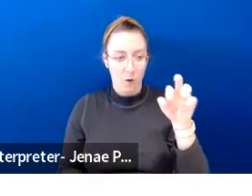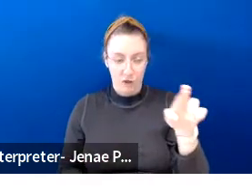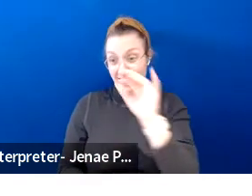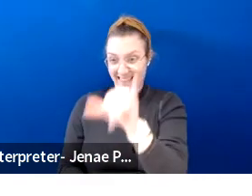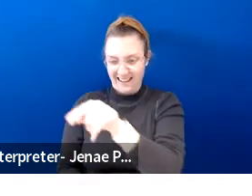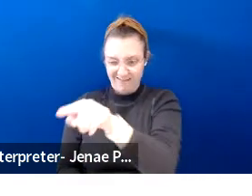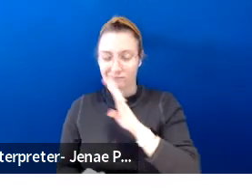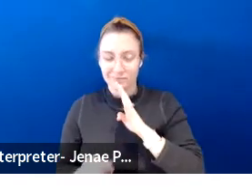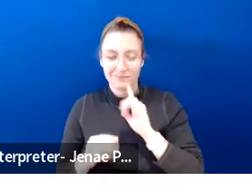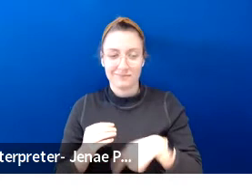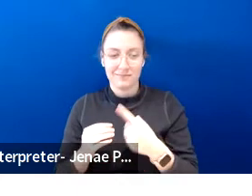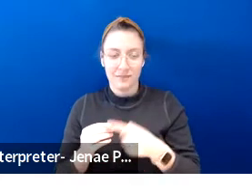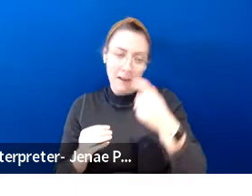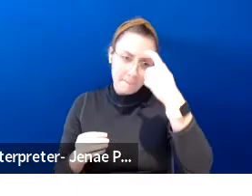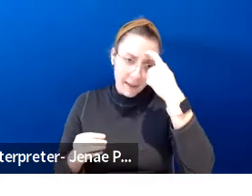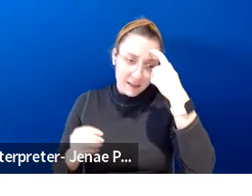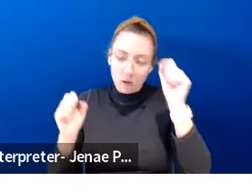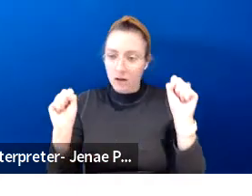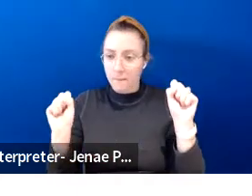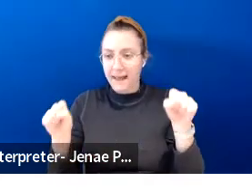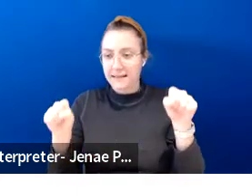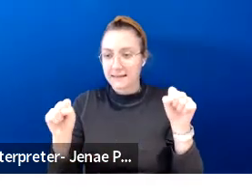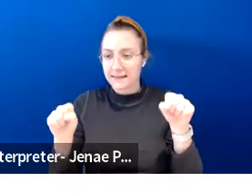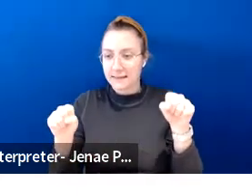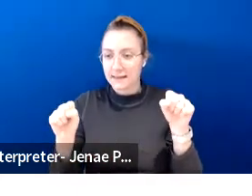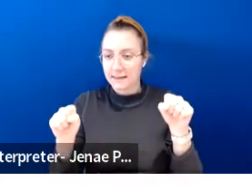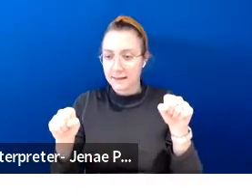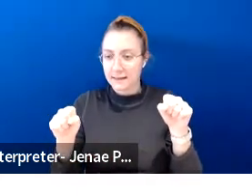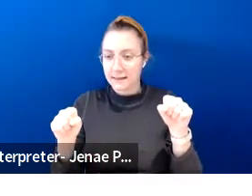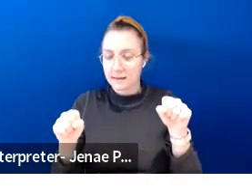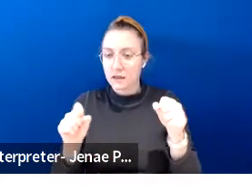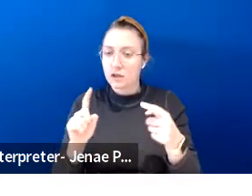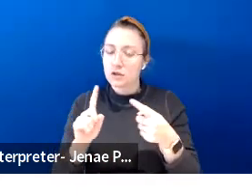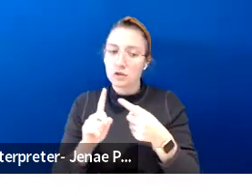Is that sort of mental capacity to still work towards